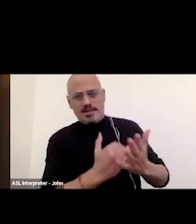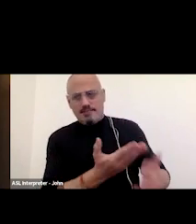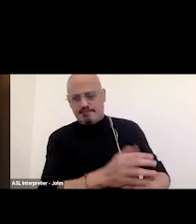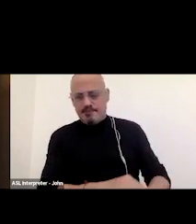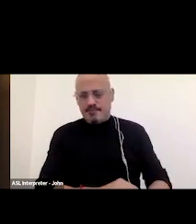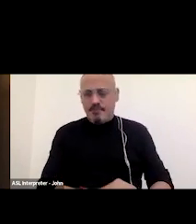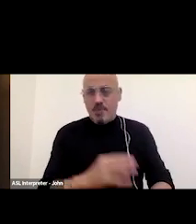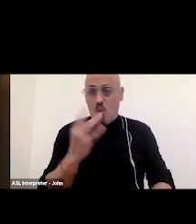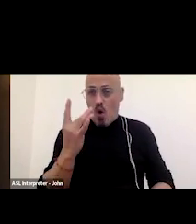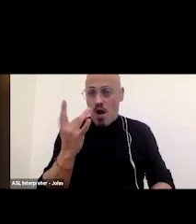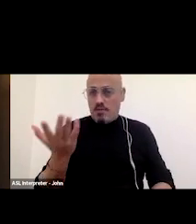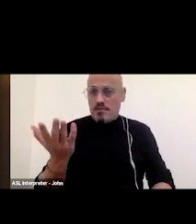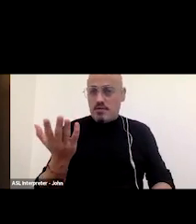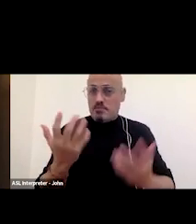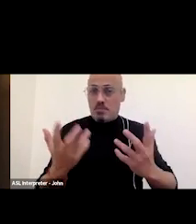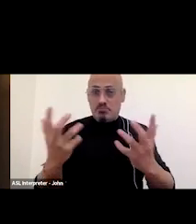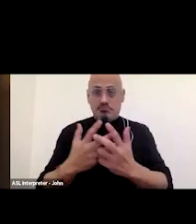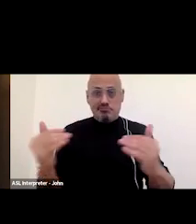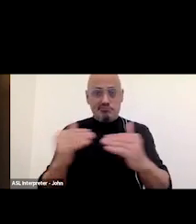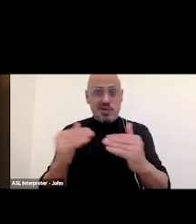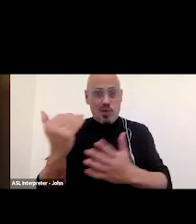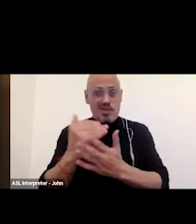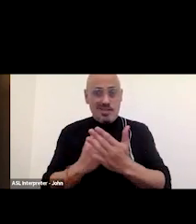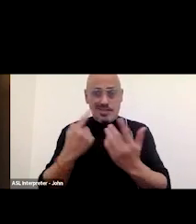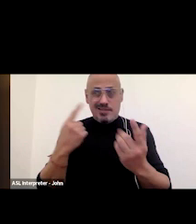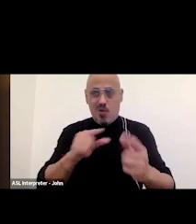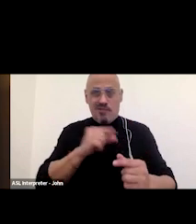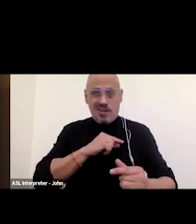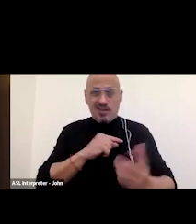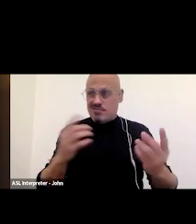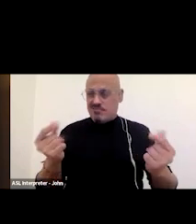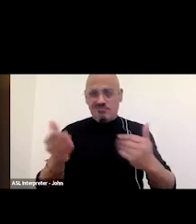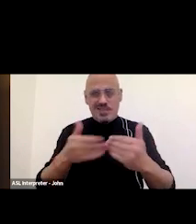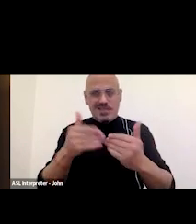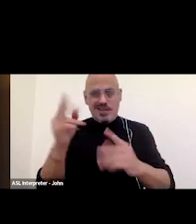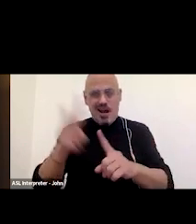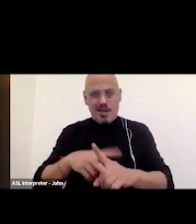because they might meet or equal that listing, and that's a pretty easy application for you to help with.